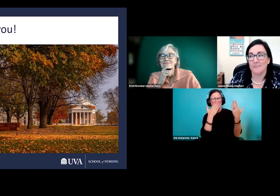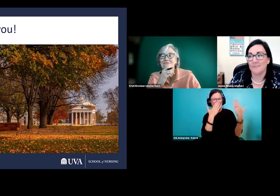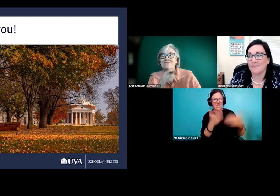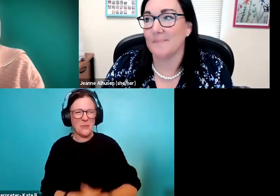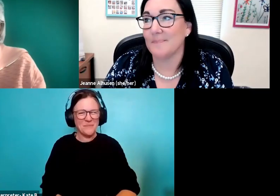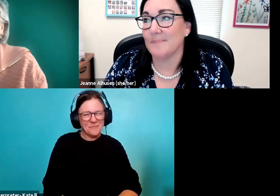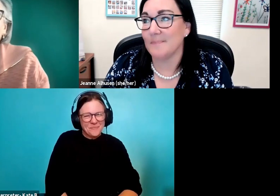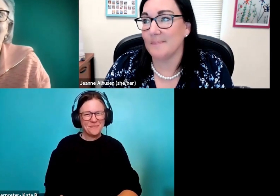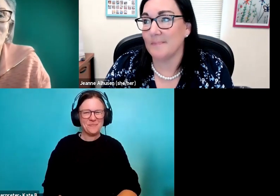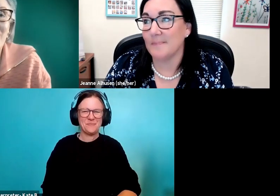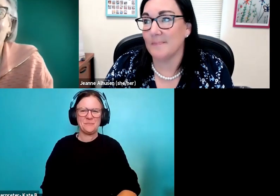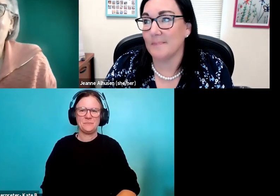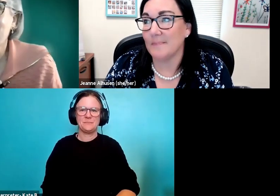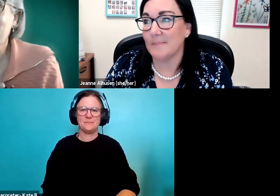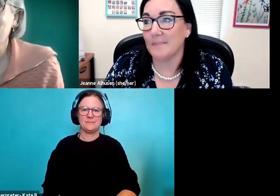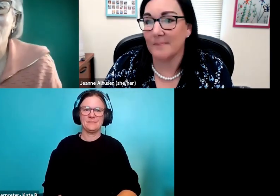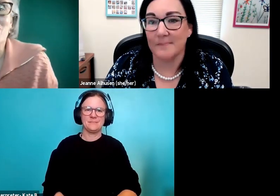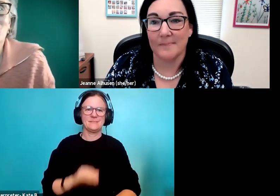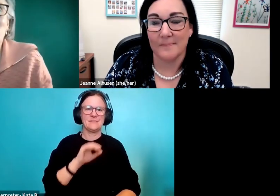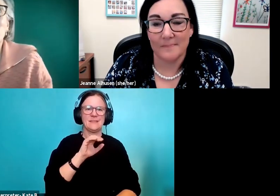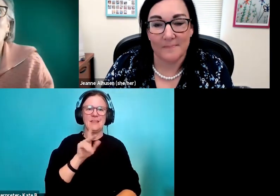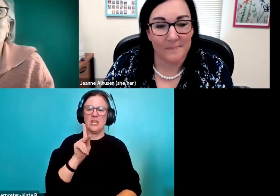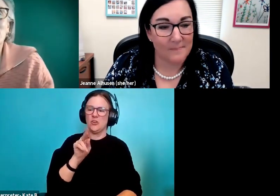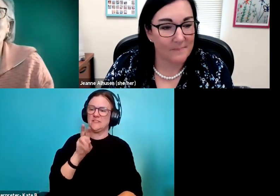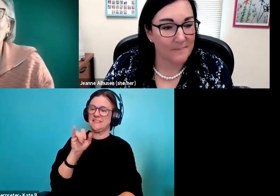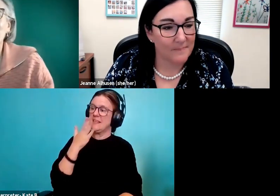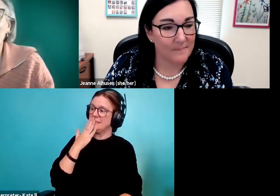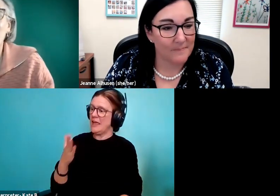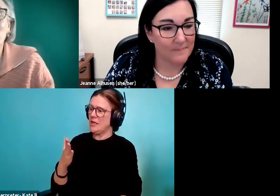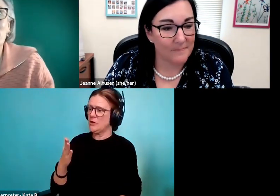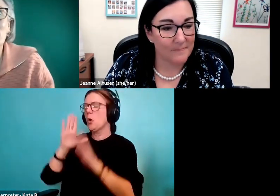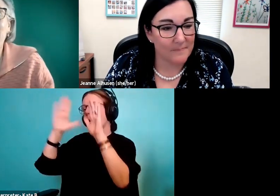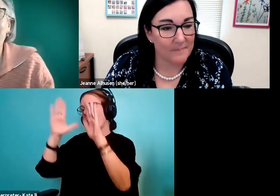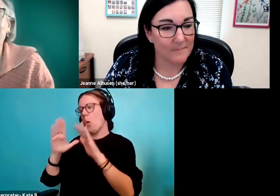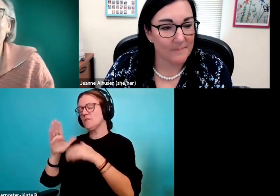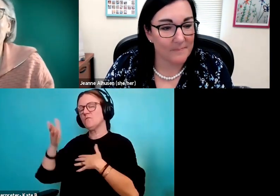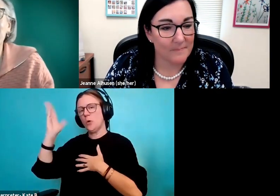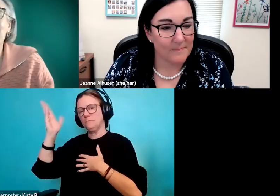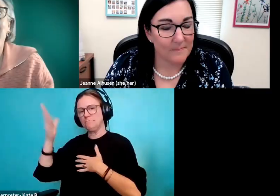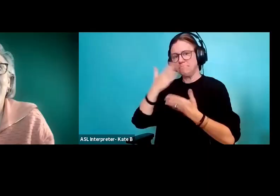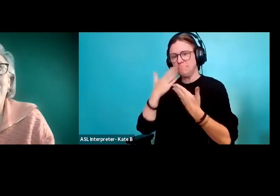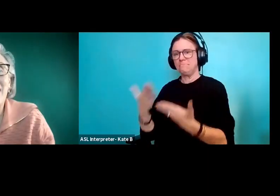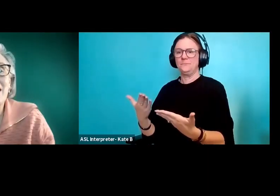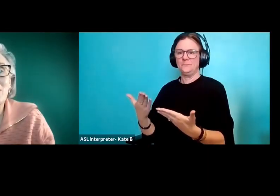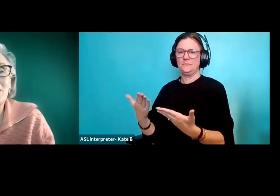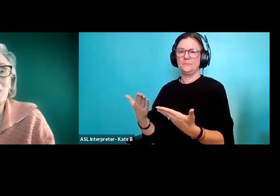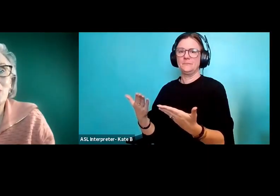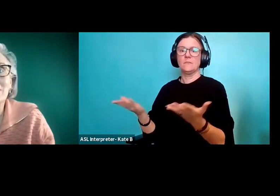[DR. KRISTI KIRSCHNER:] Thank you very much. That was a wonderful overview. And I